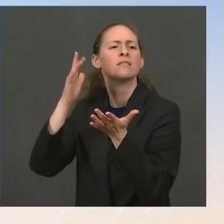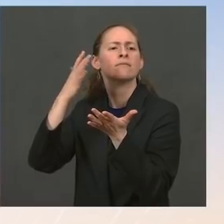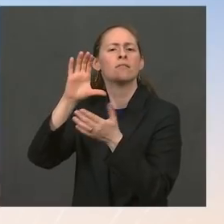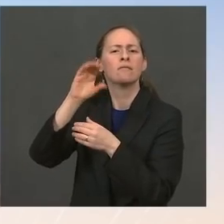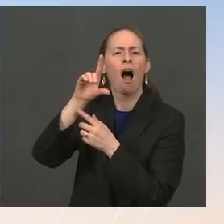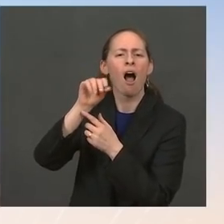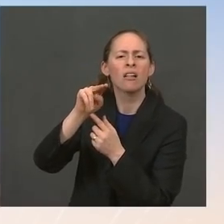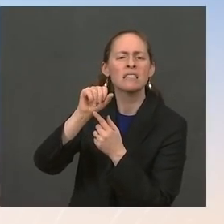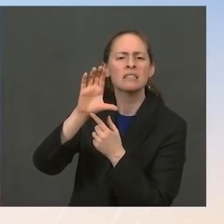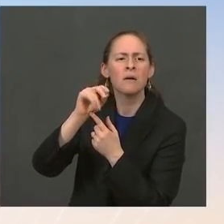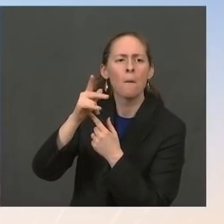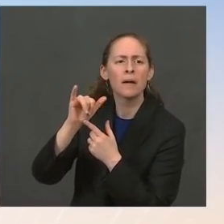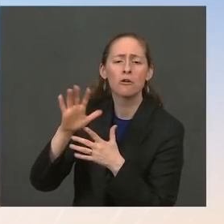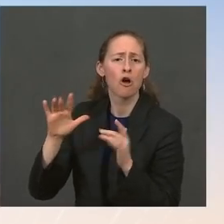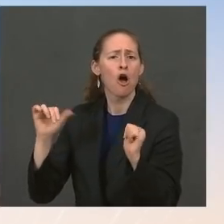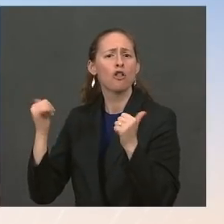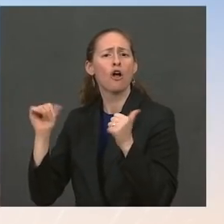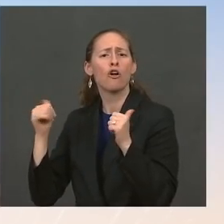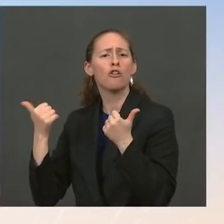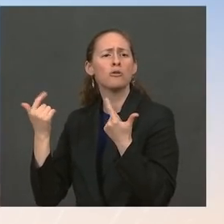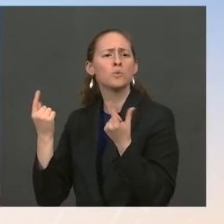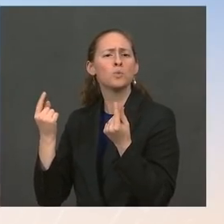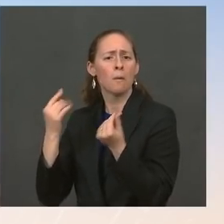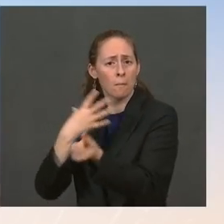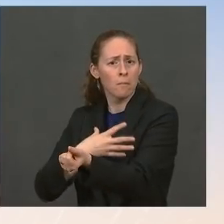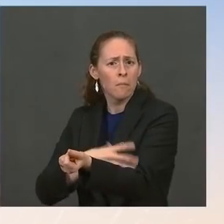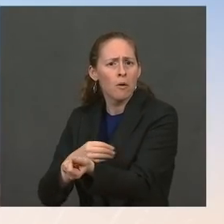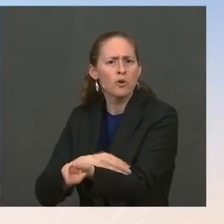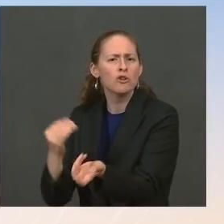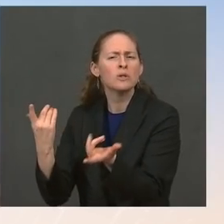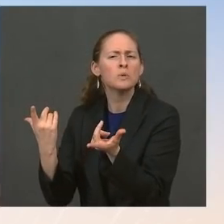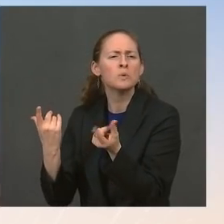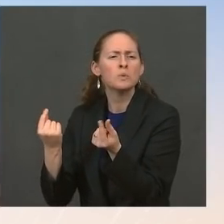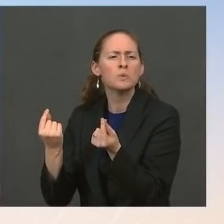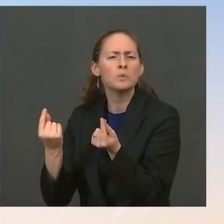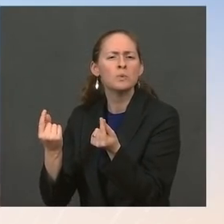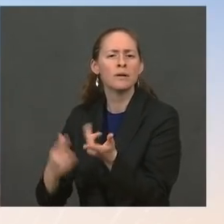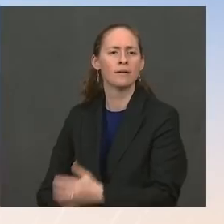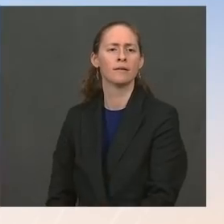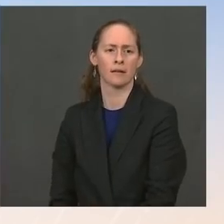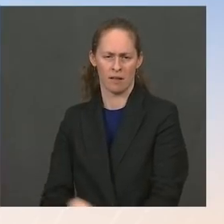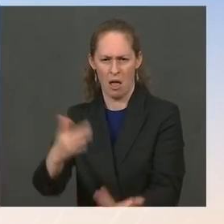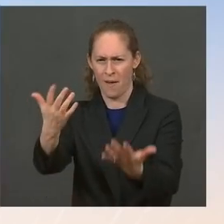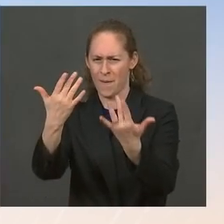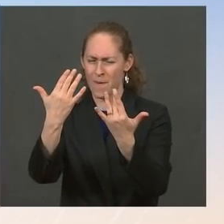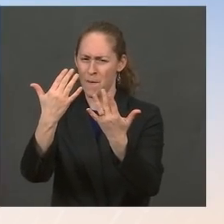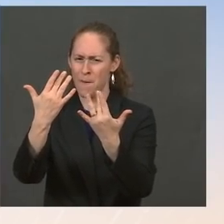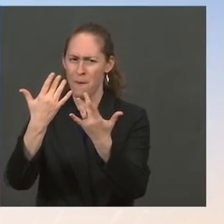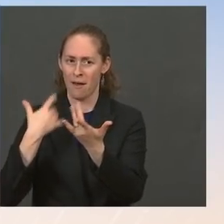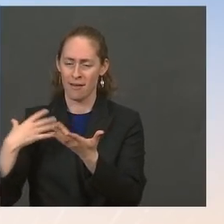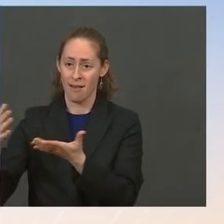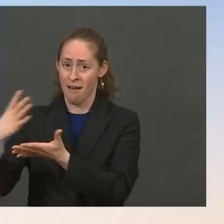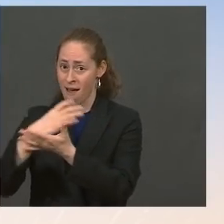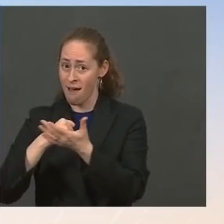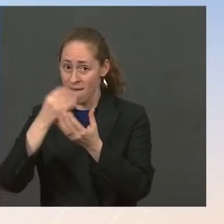but I'm going to leave it to the medical experts to do that, and they will do that later this afternoon in a written summary. Go ahead. The Press: Yeah, thanks, Jen.